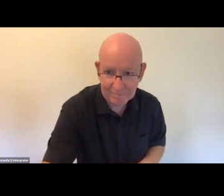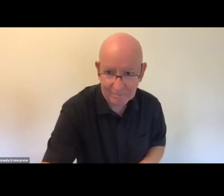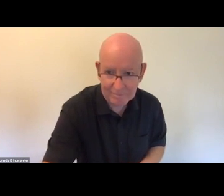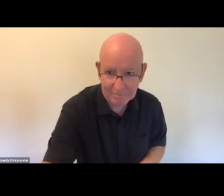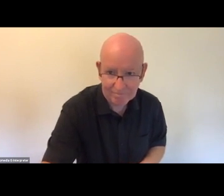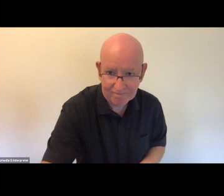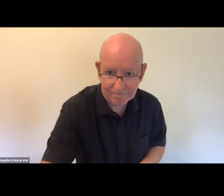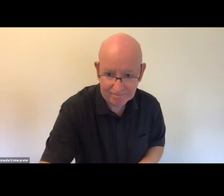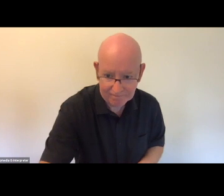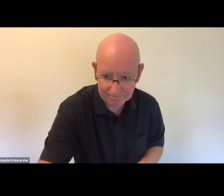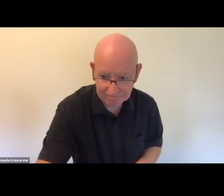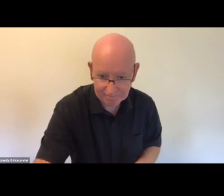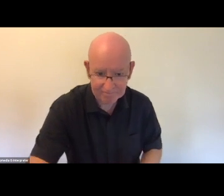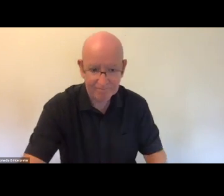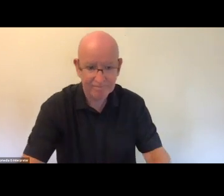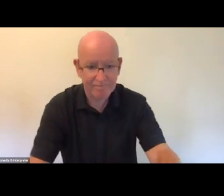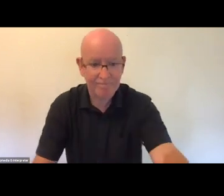Good evening from Timor Leste.